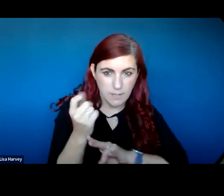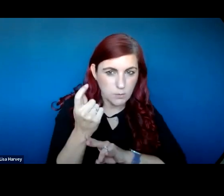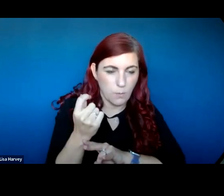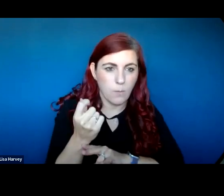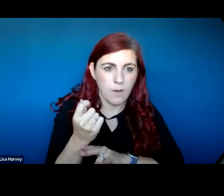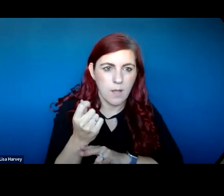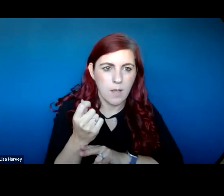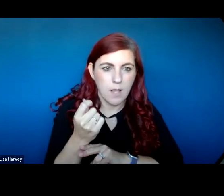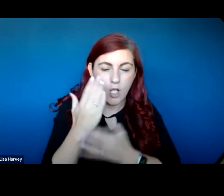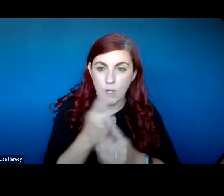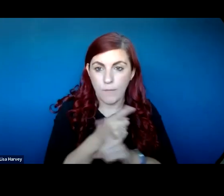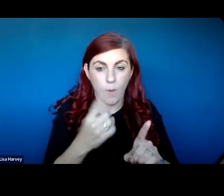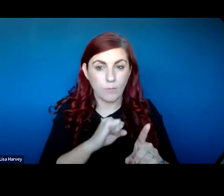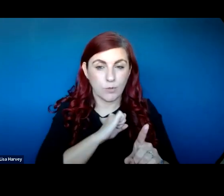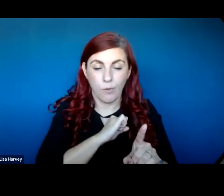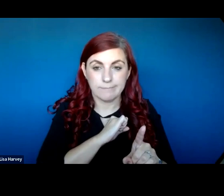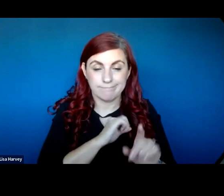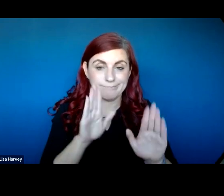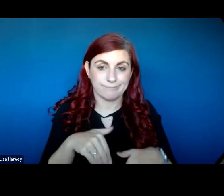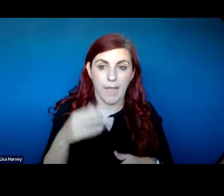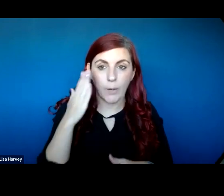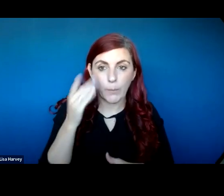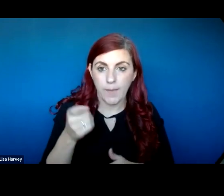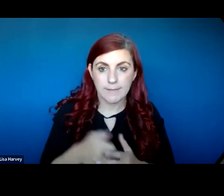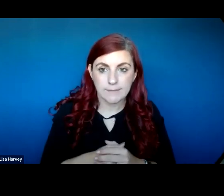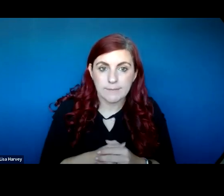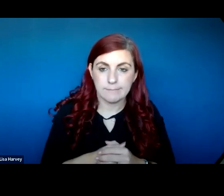some of you won't be very surprised by the findings, but it is really sobering to